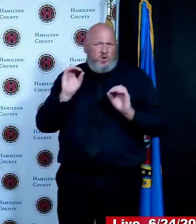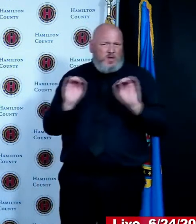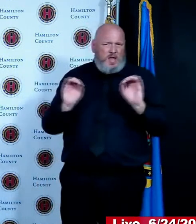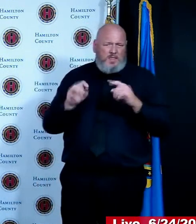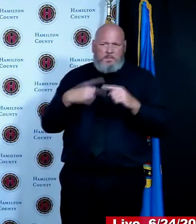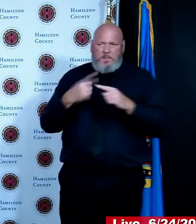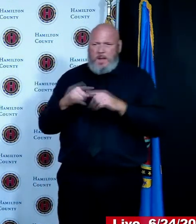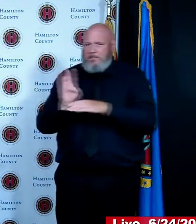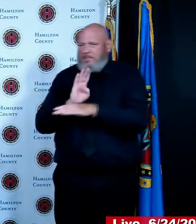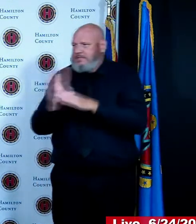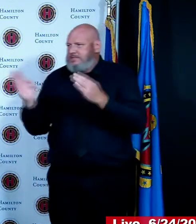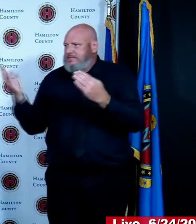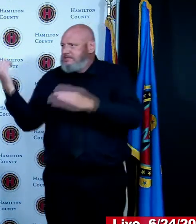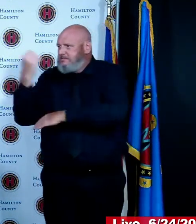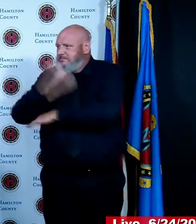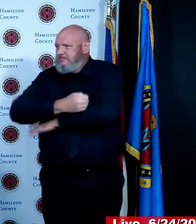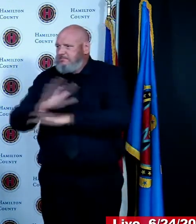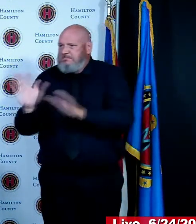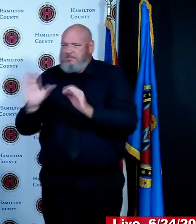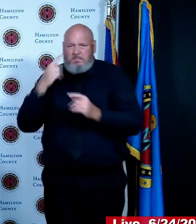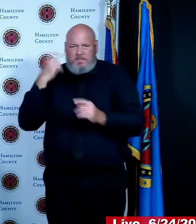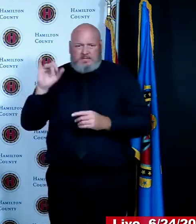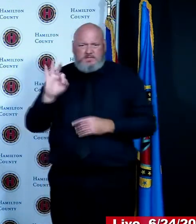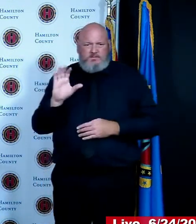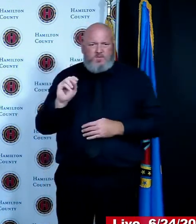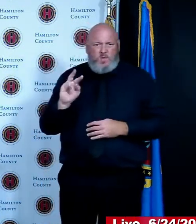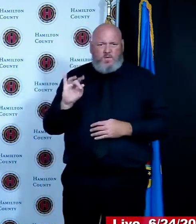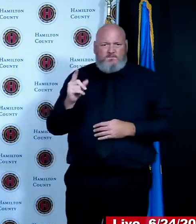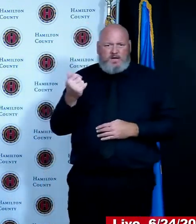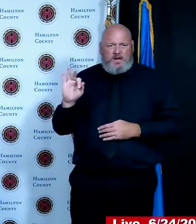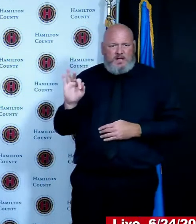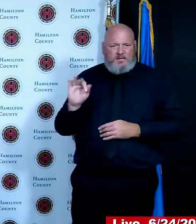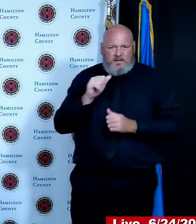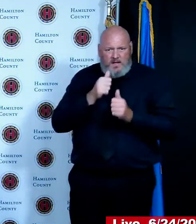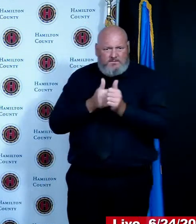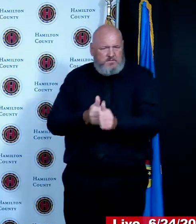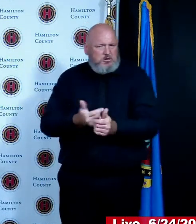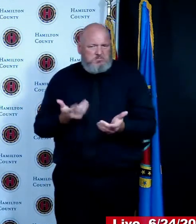did look through my notes and so as we have made our way through the last